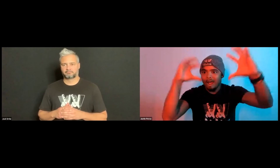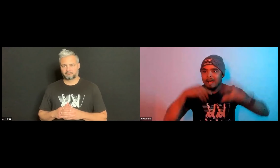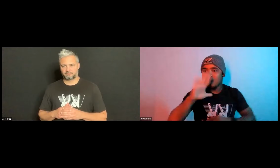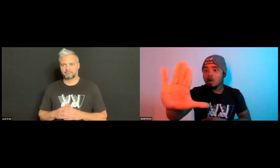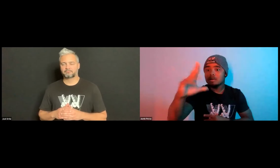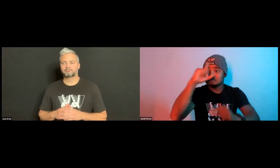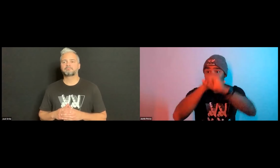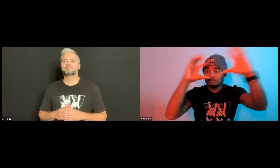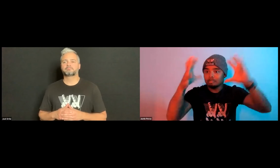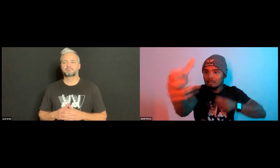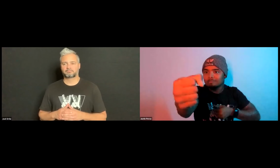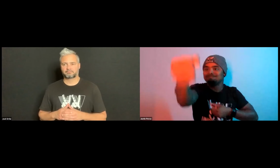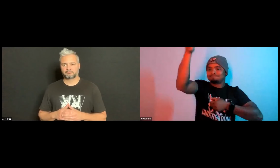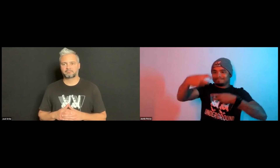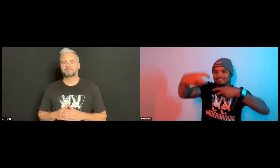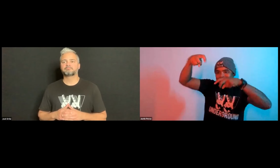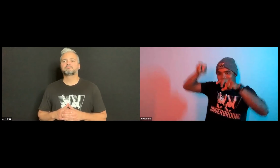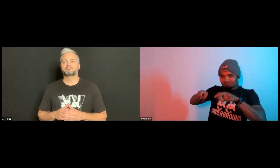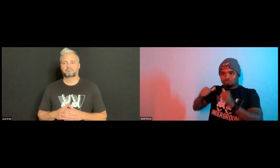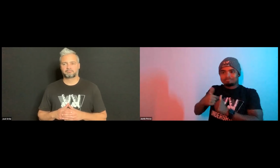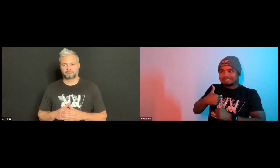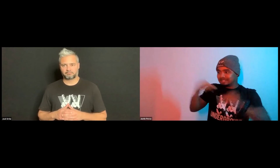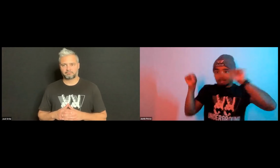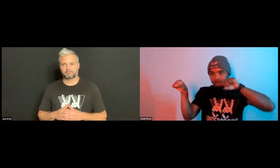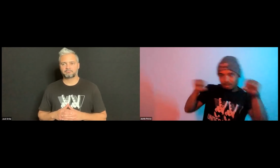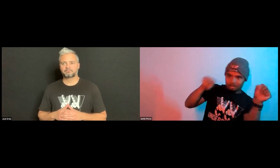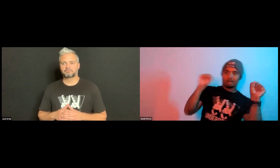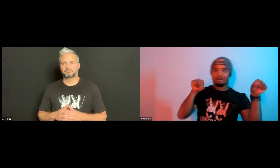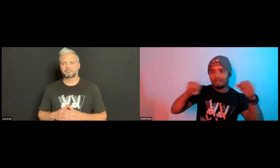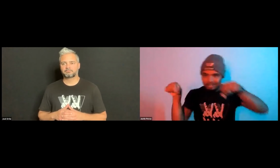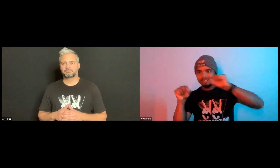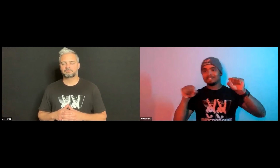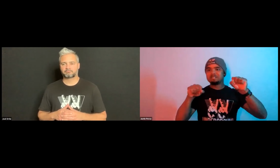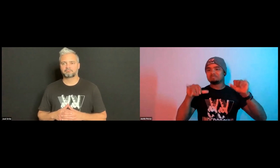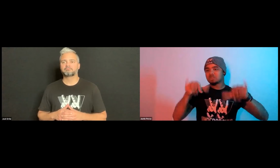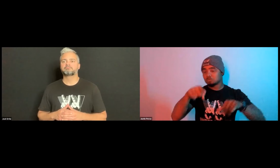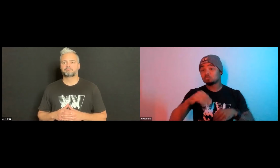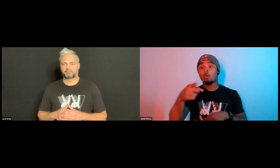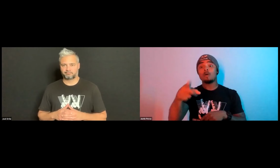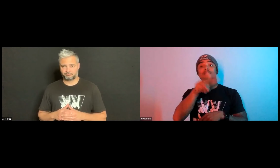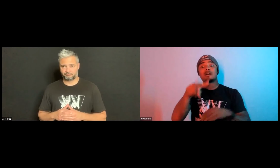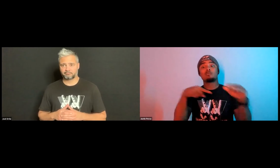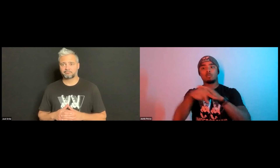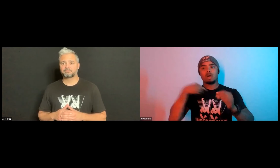And so we want to make it try to come alive for you. We want you to feel like you're coming inside our production.